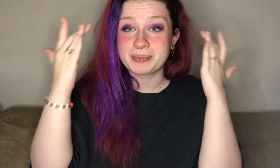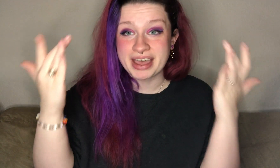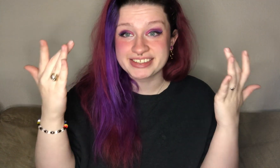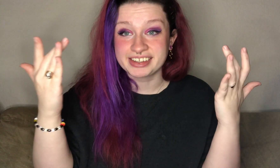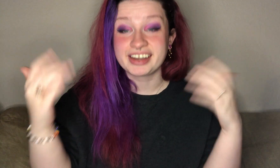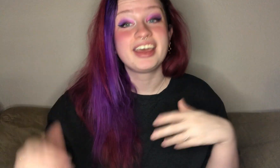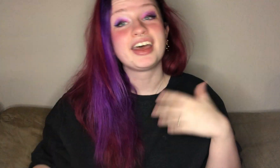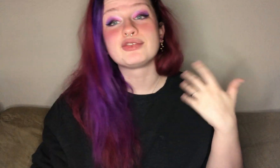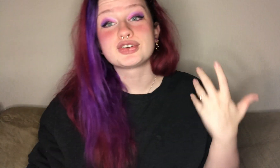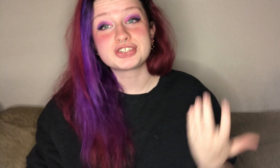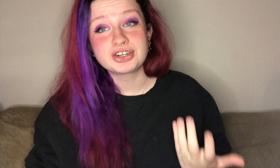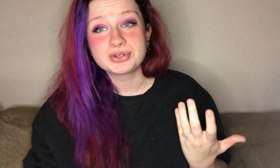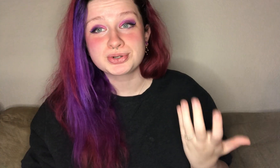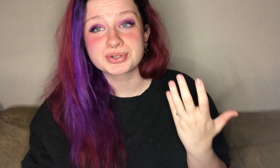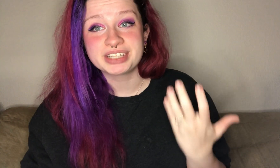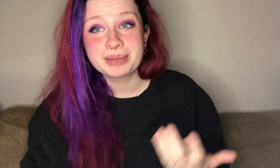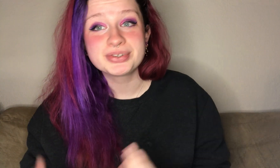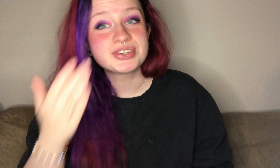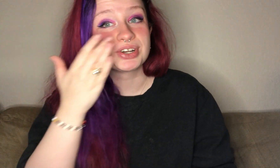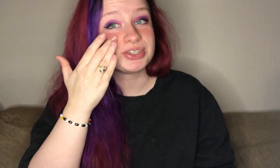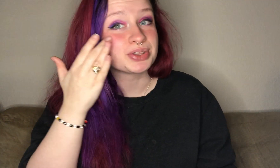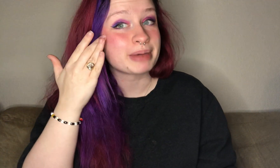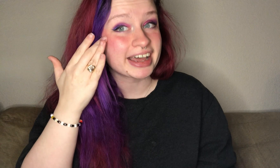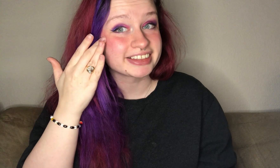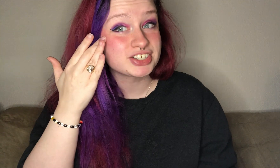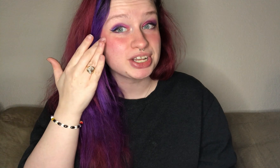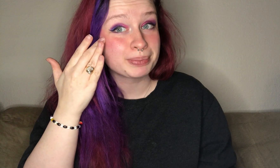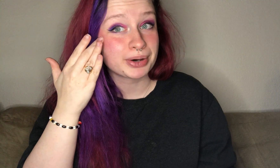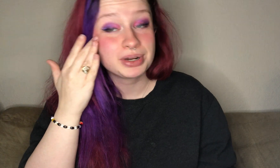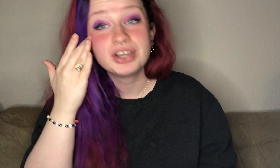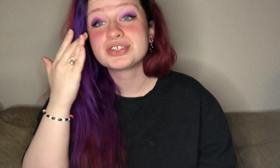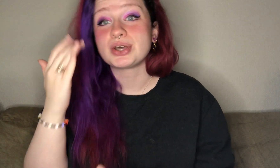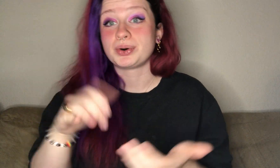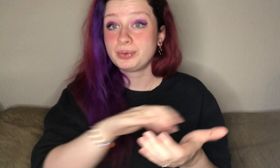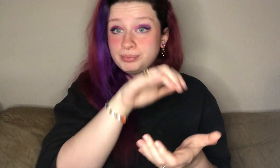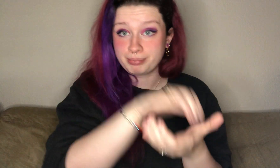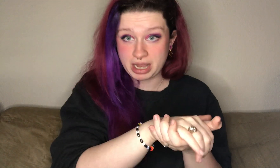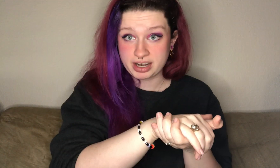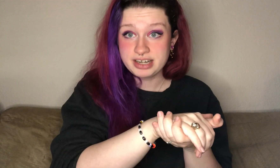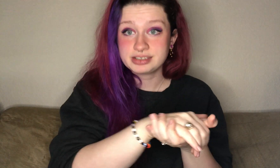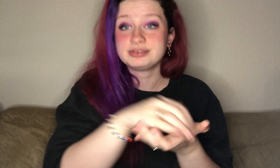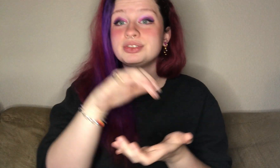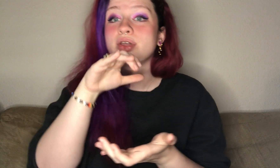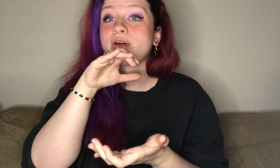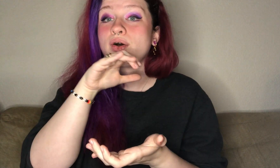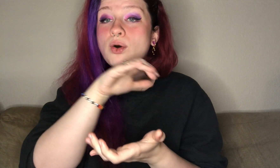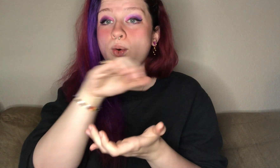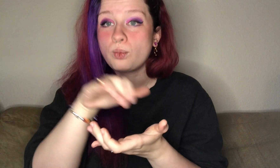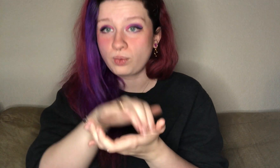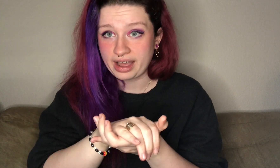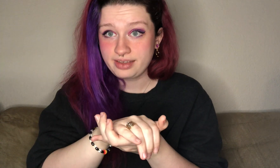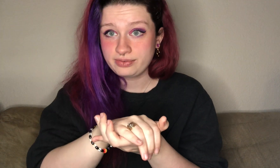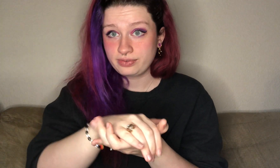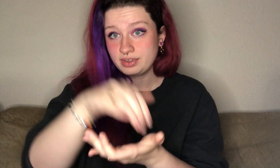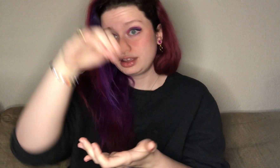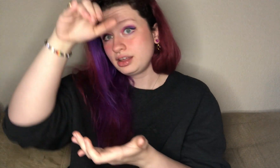masculine and for gender neutral labels you're going to do them at the cheekbone so married wife